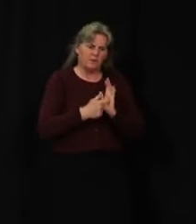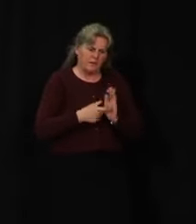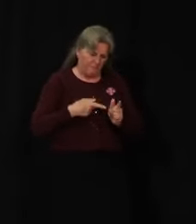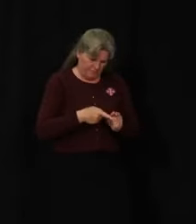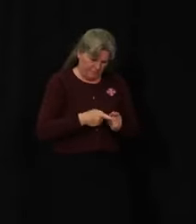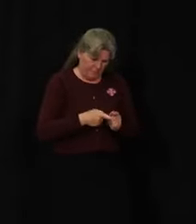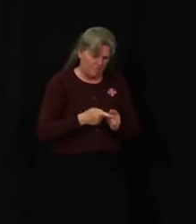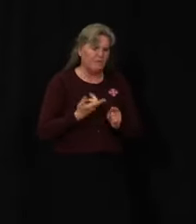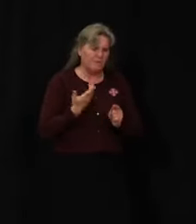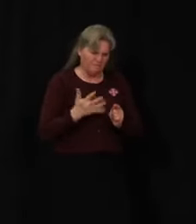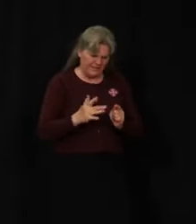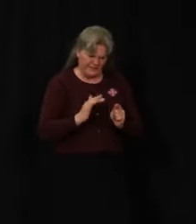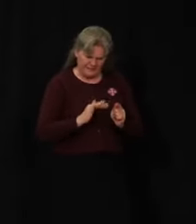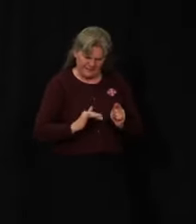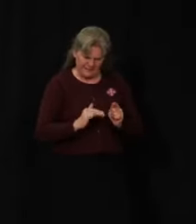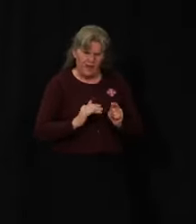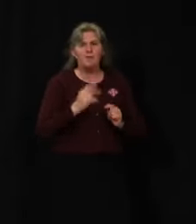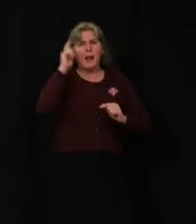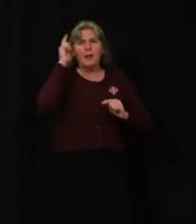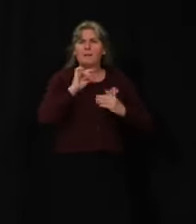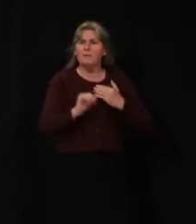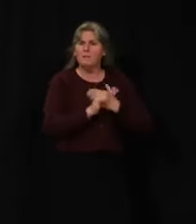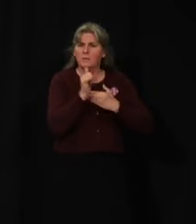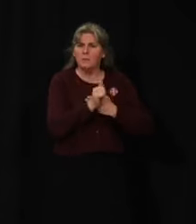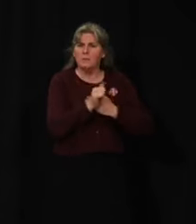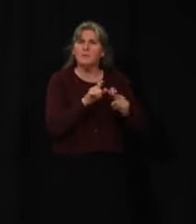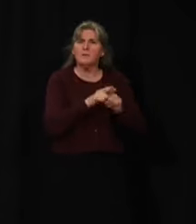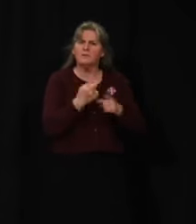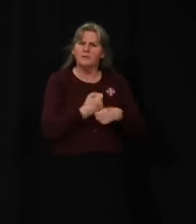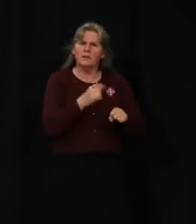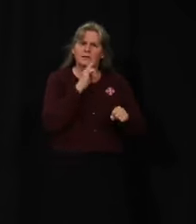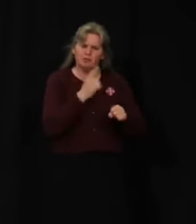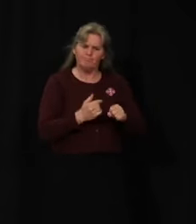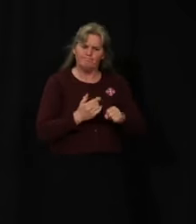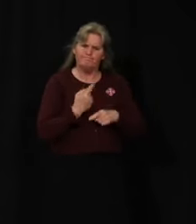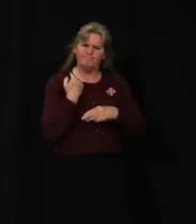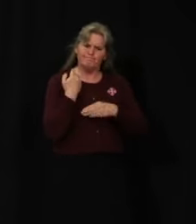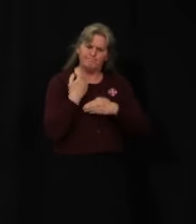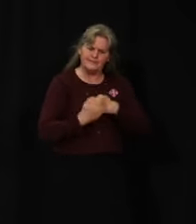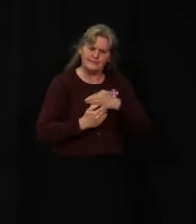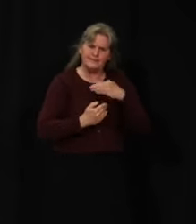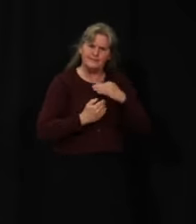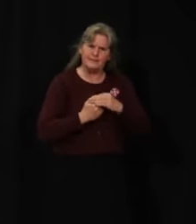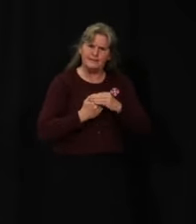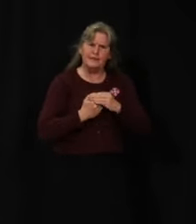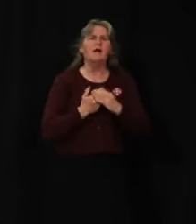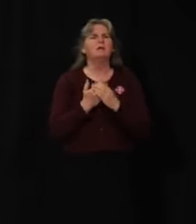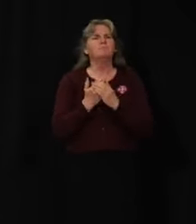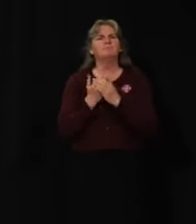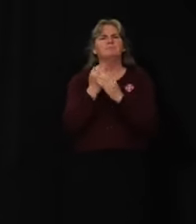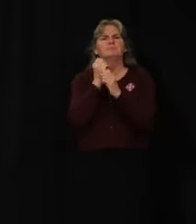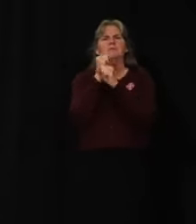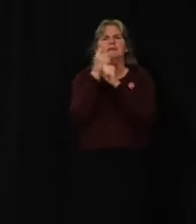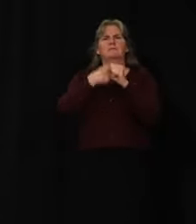minimize risk and to ensure that we are proceeding in a way that protects public health at each